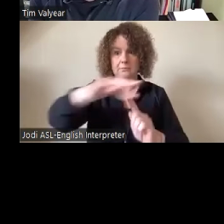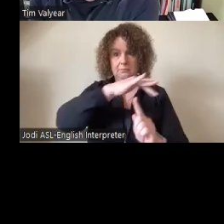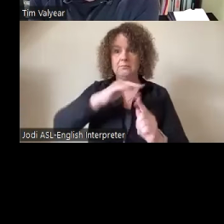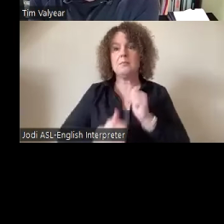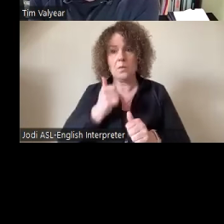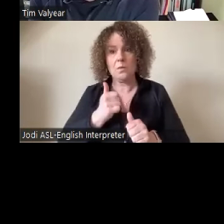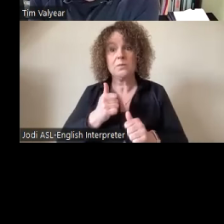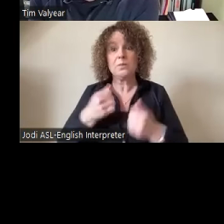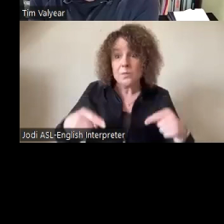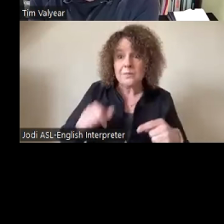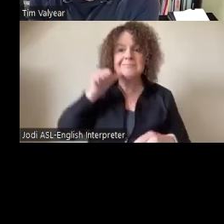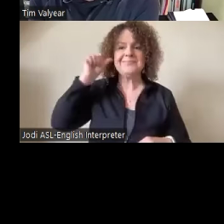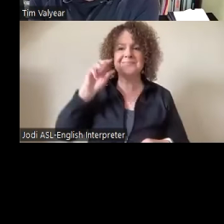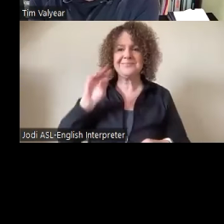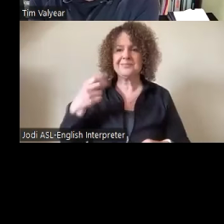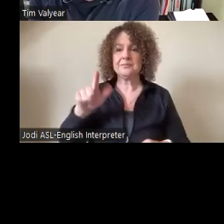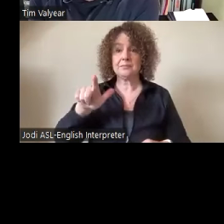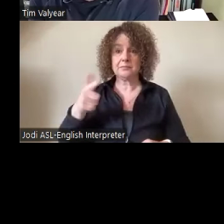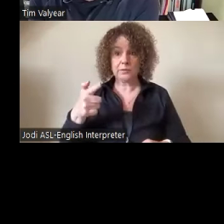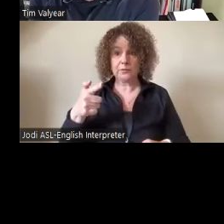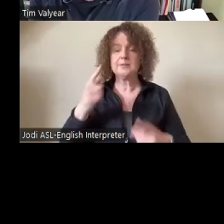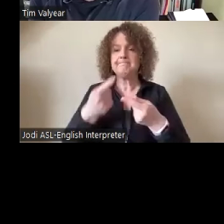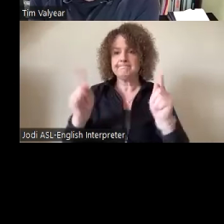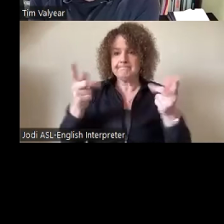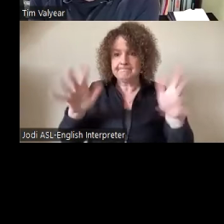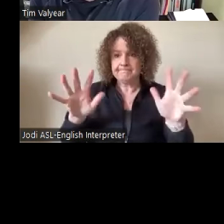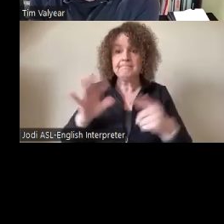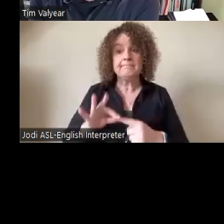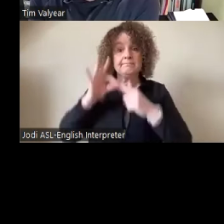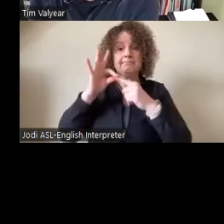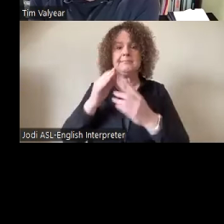cautiously and gradually. Ontario will remove the